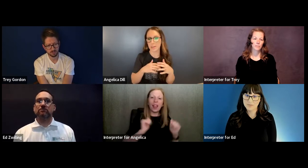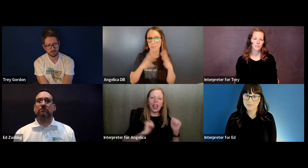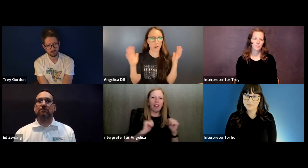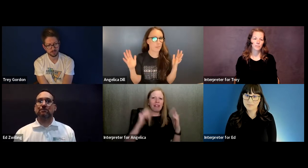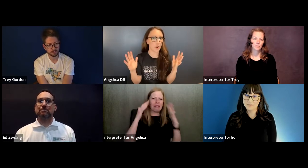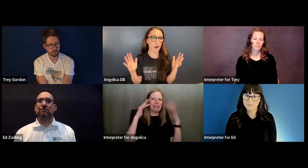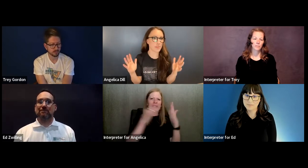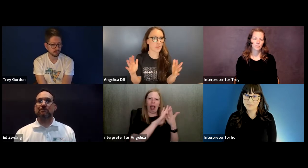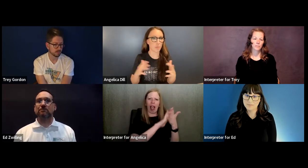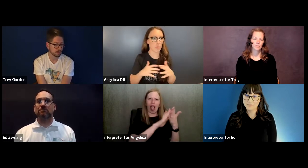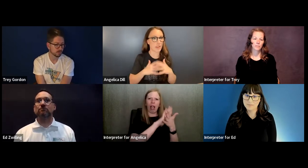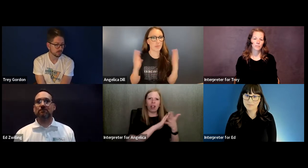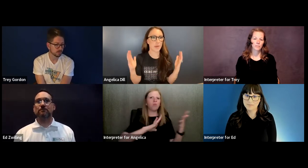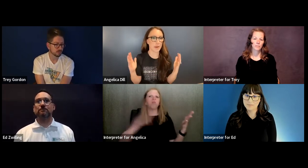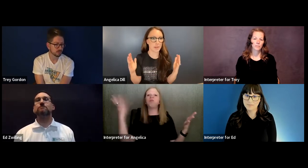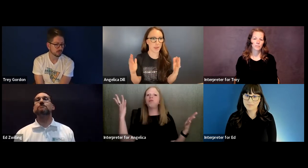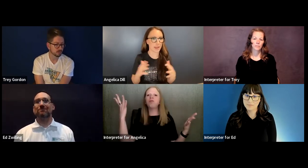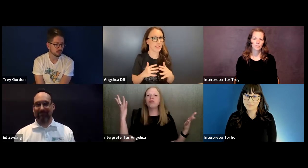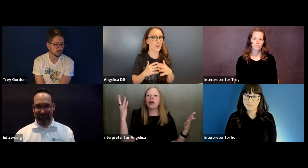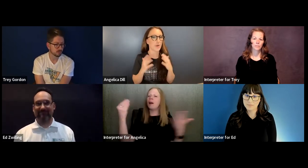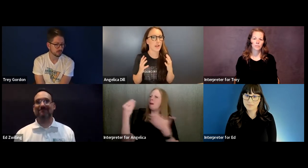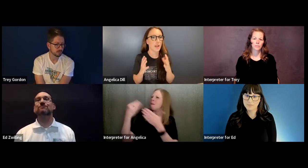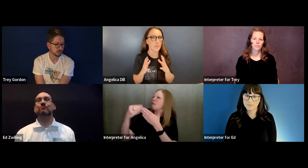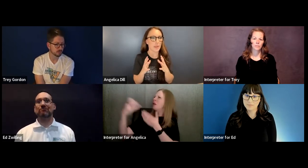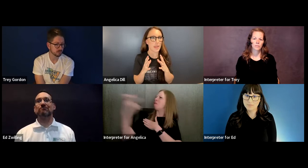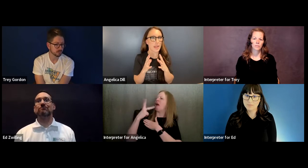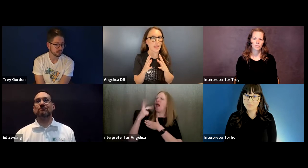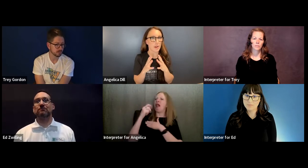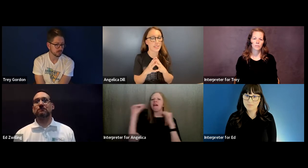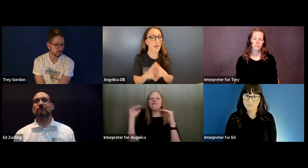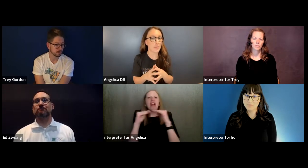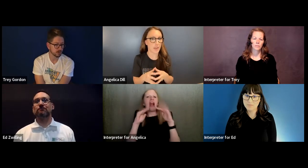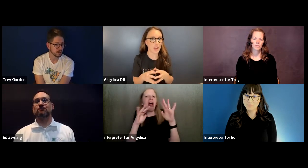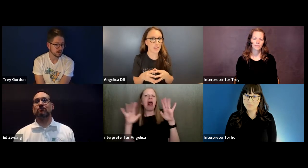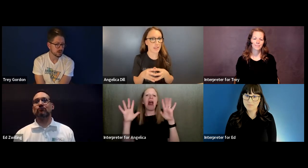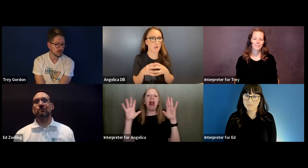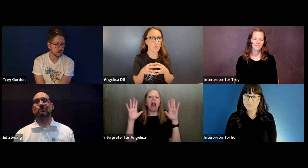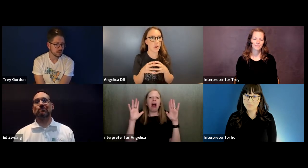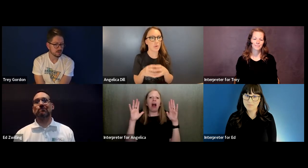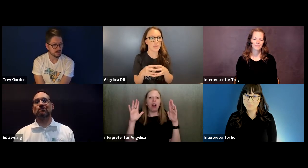they're up in arms give me my money back you know and and on top of that they don't notice